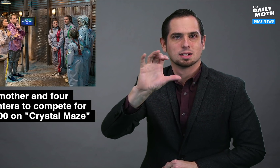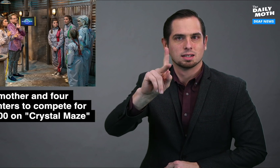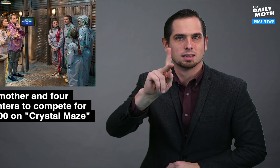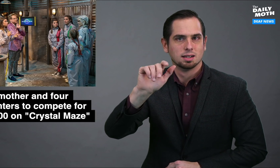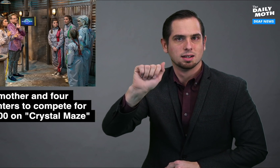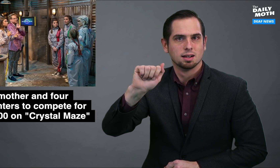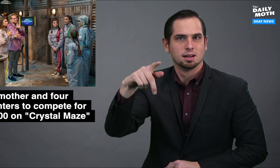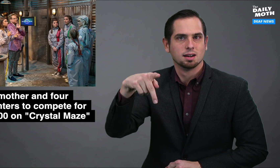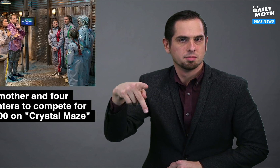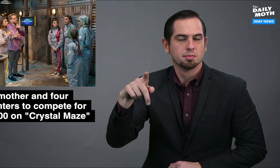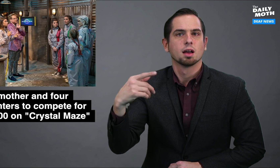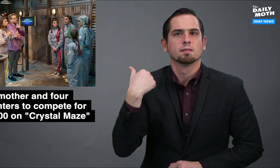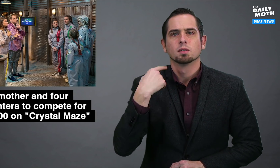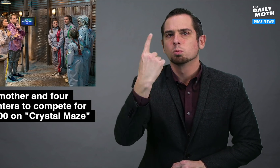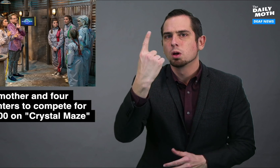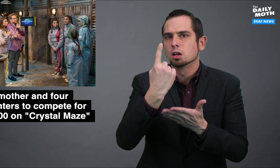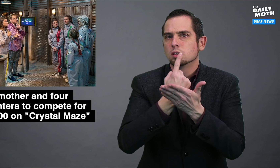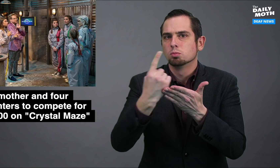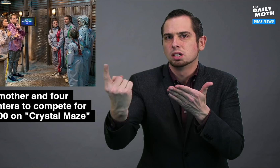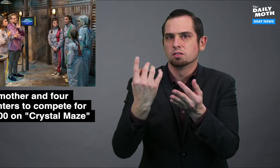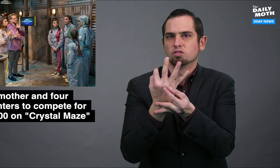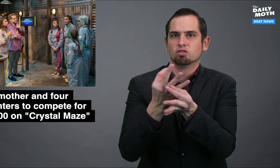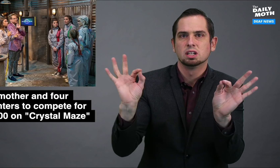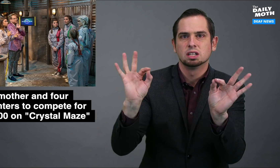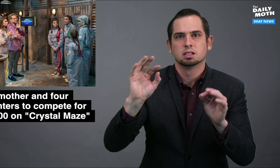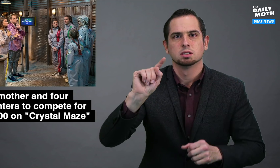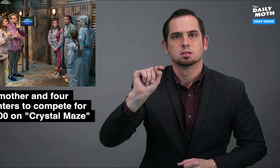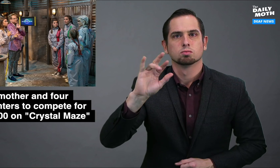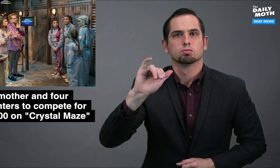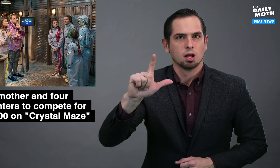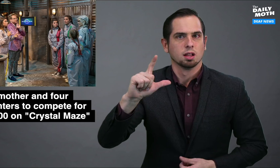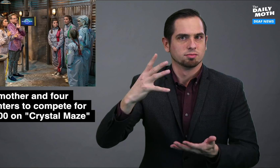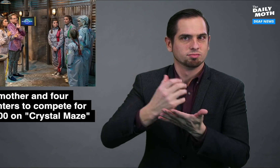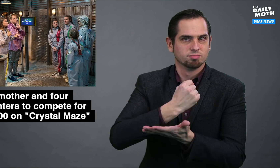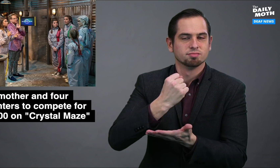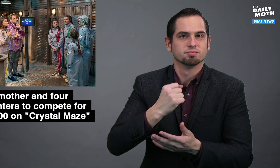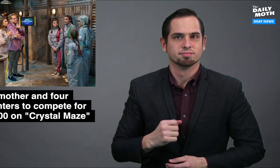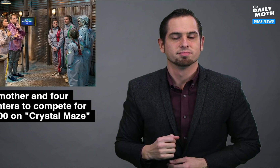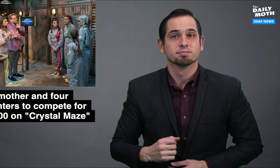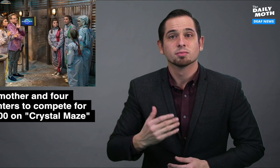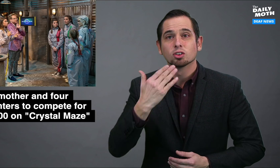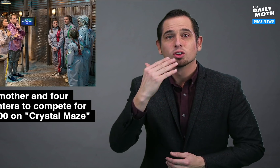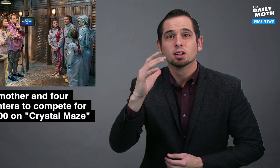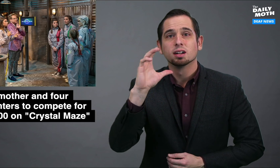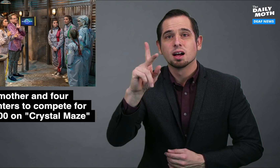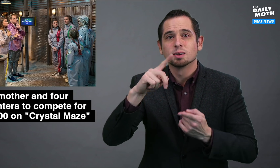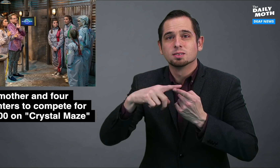his healthcare plan would cost $50 trillion.